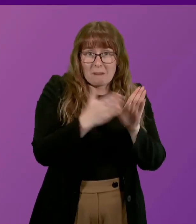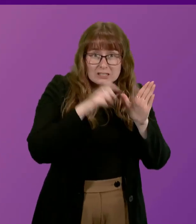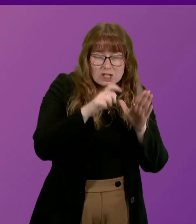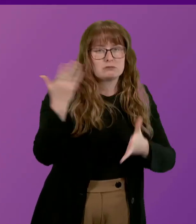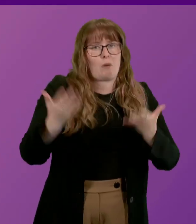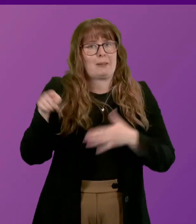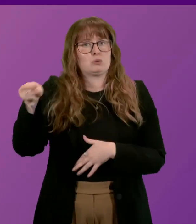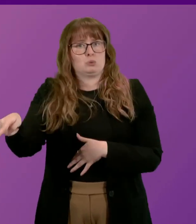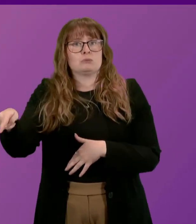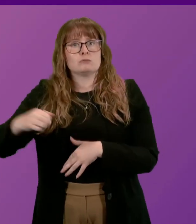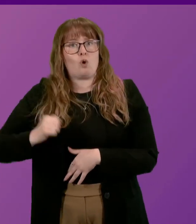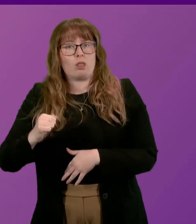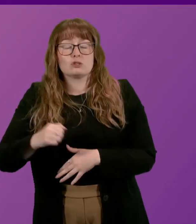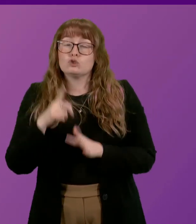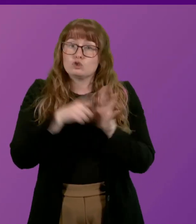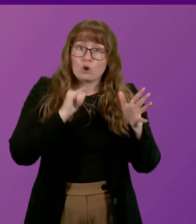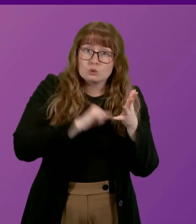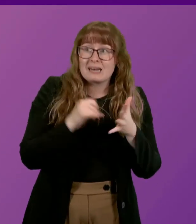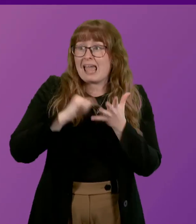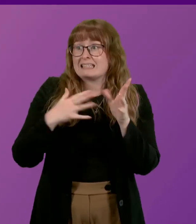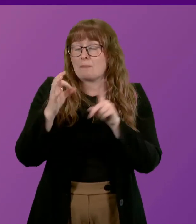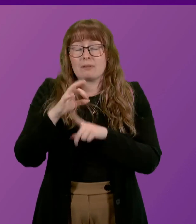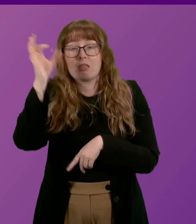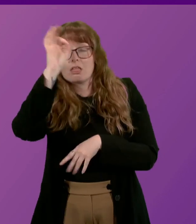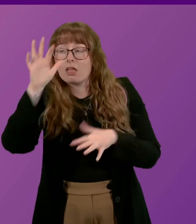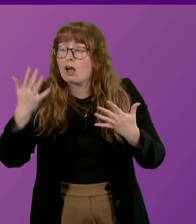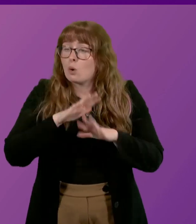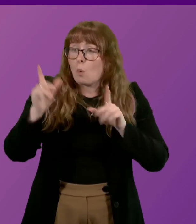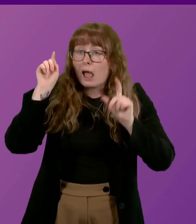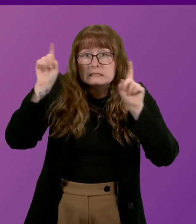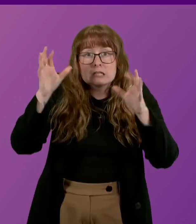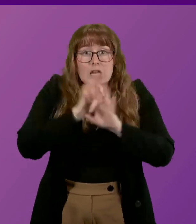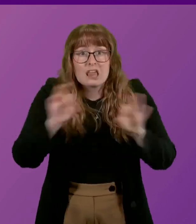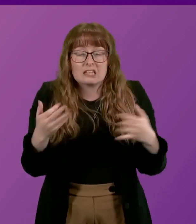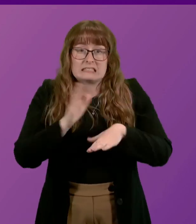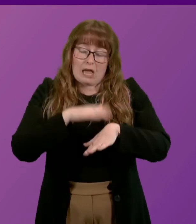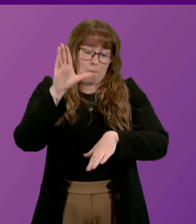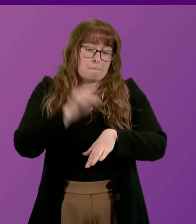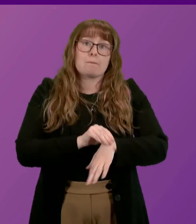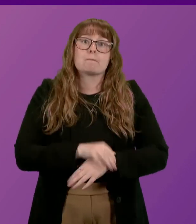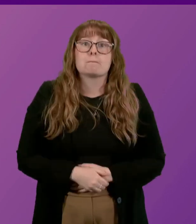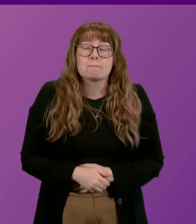John Swinney and the SNP are out of ideas, out of steam and out of time. Failing to support Scottish